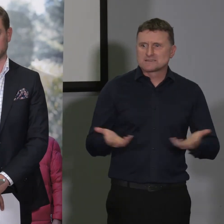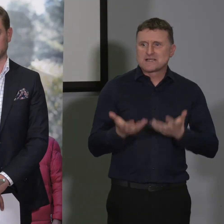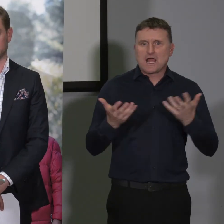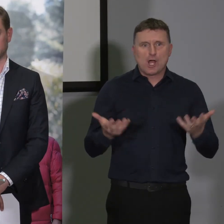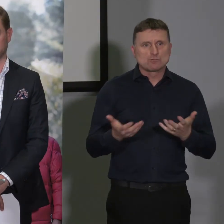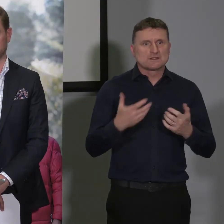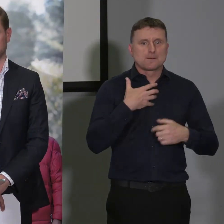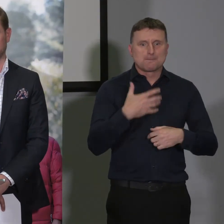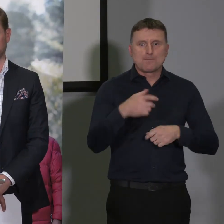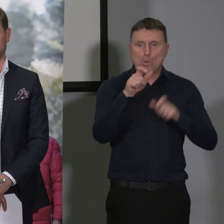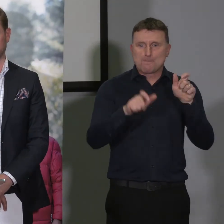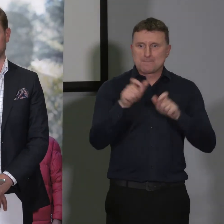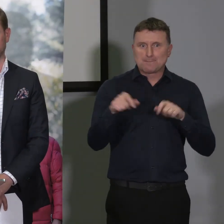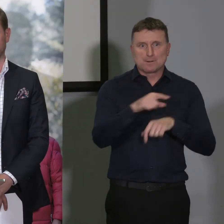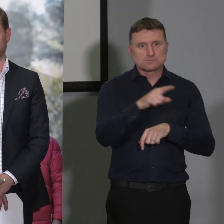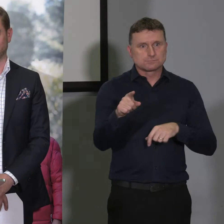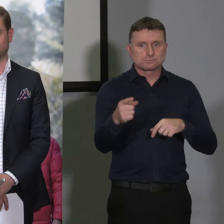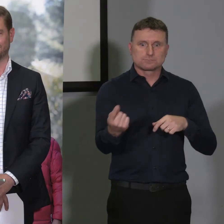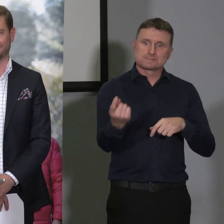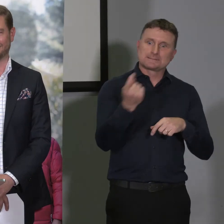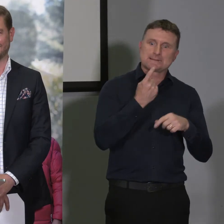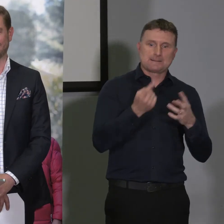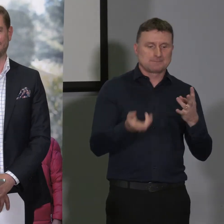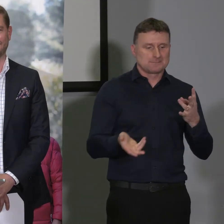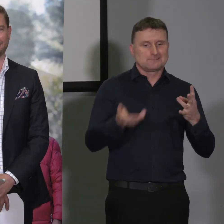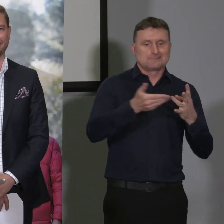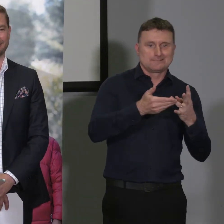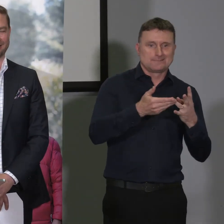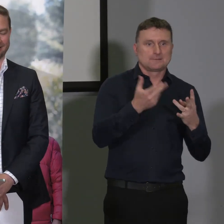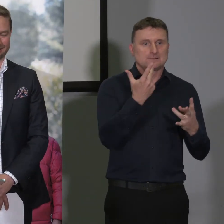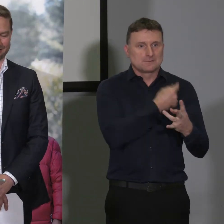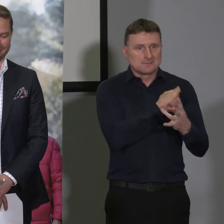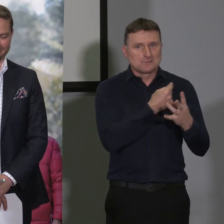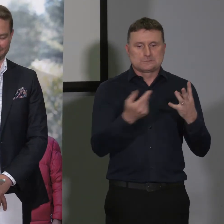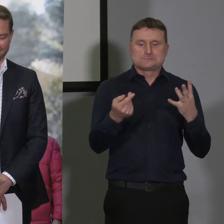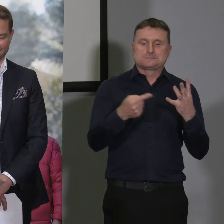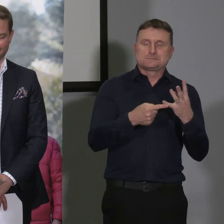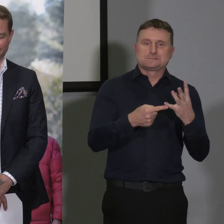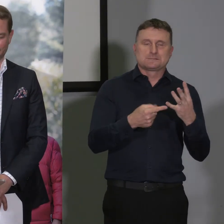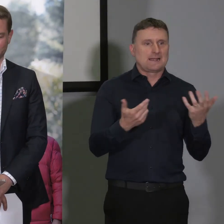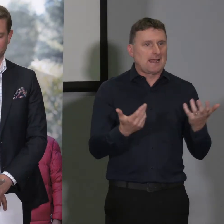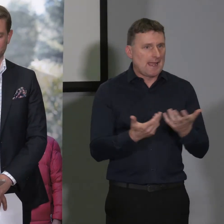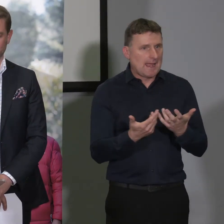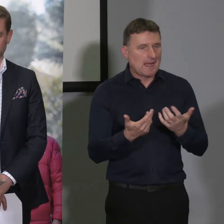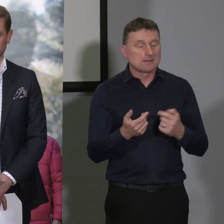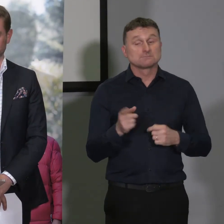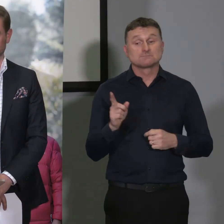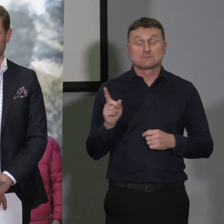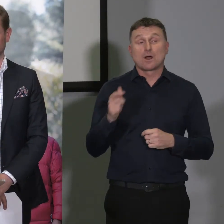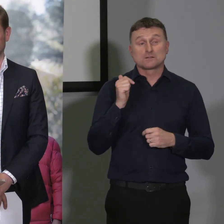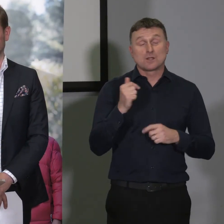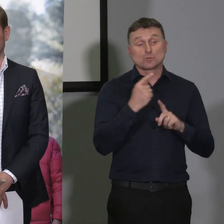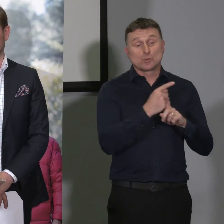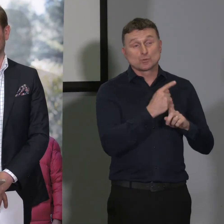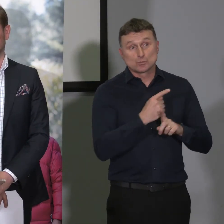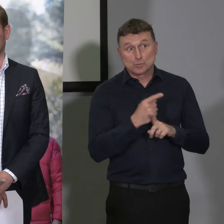the booster Kyeemagh >> -- Que